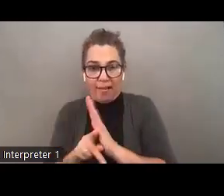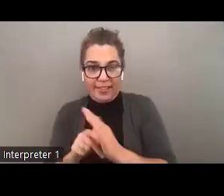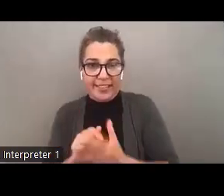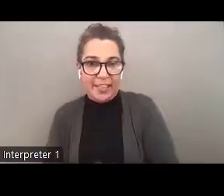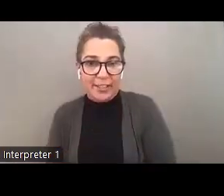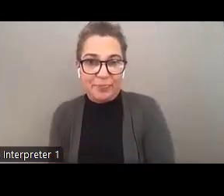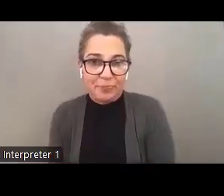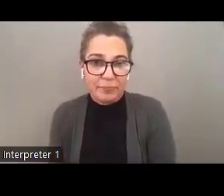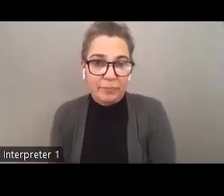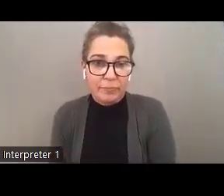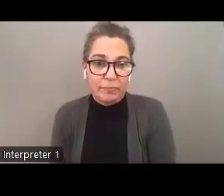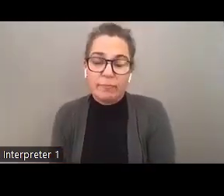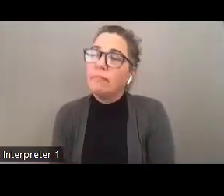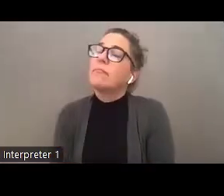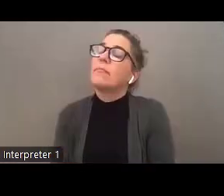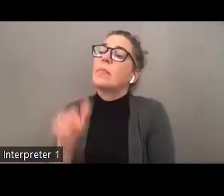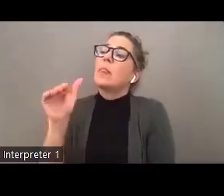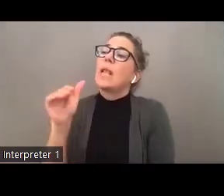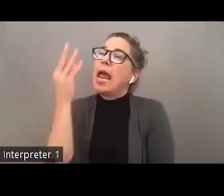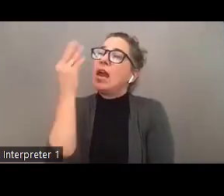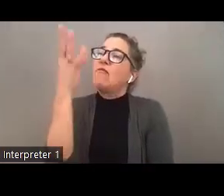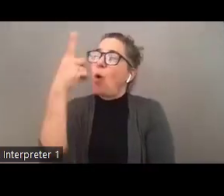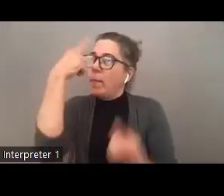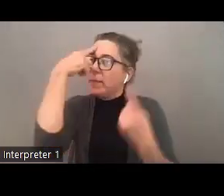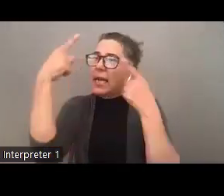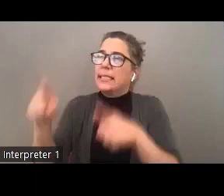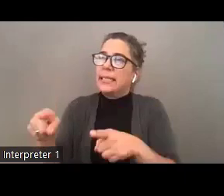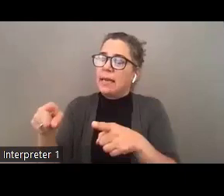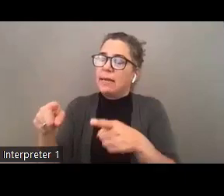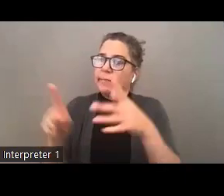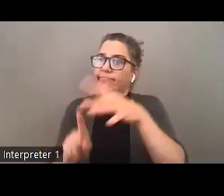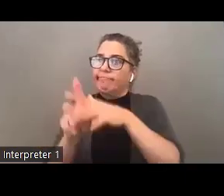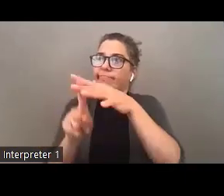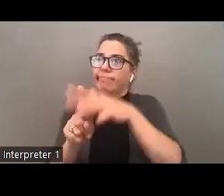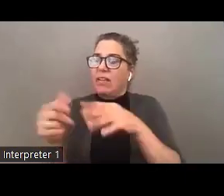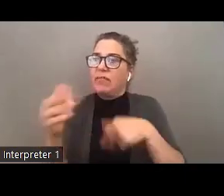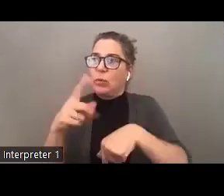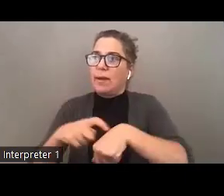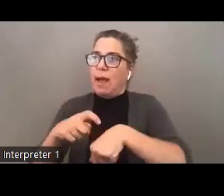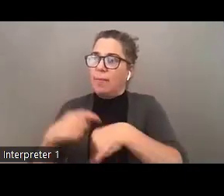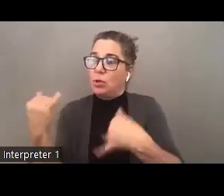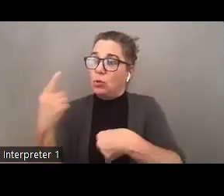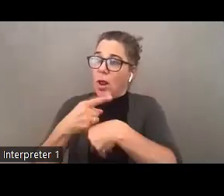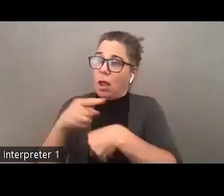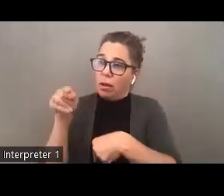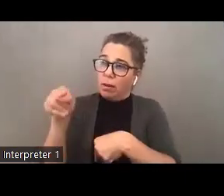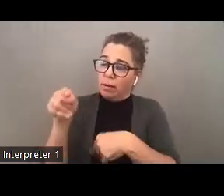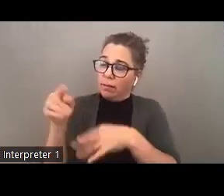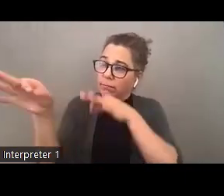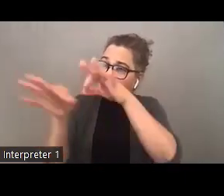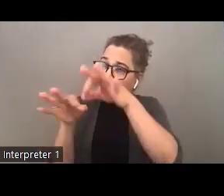Elyse Sullivan: So Julia, informed consent has come up in a number of contexts today. Can you discuss what the DMS policy